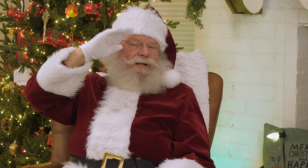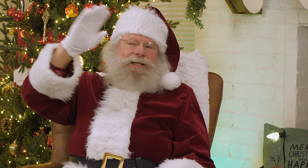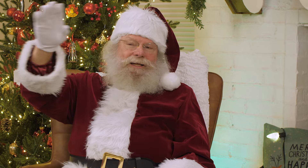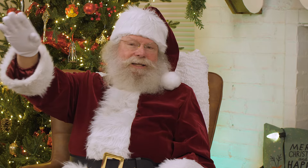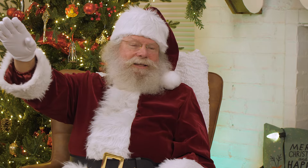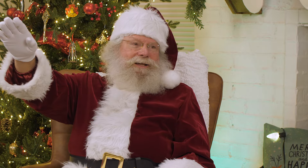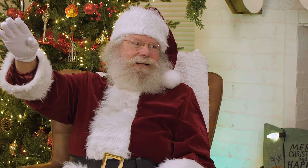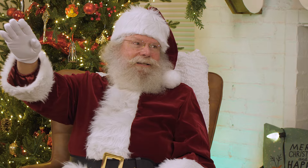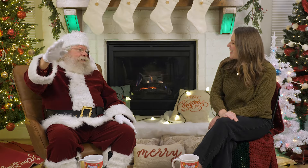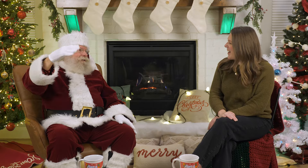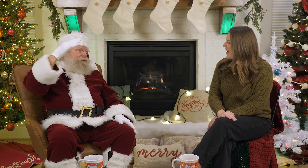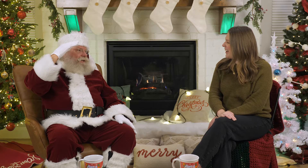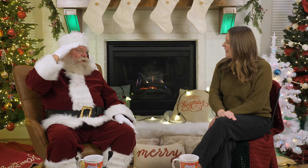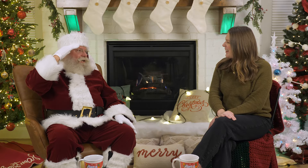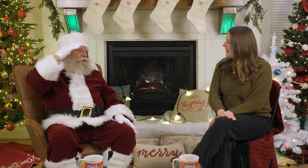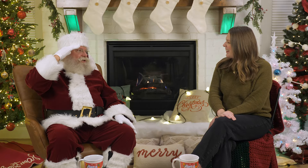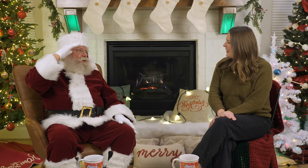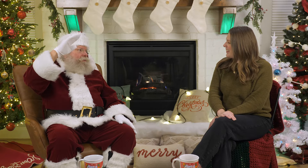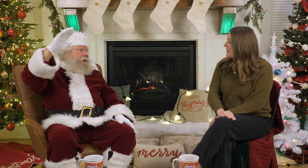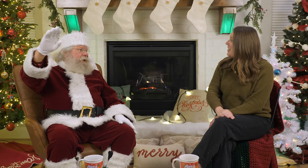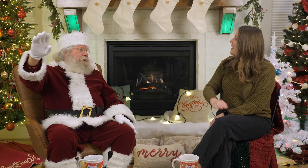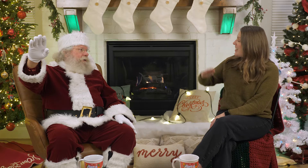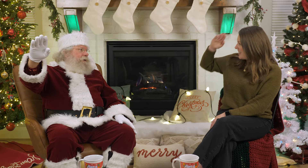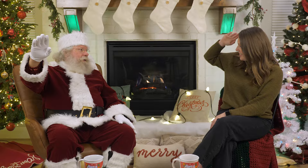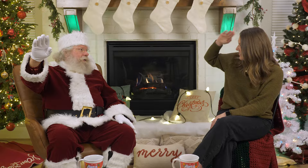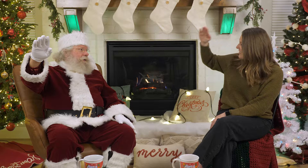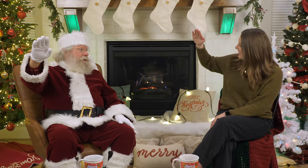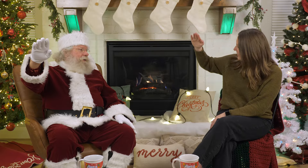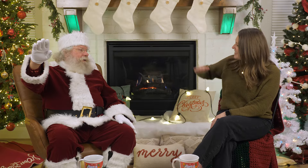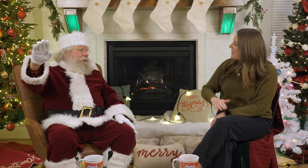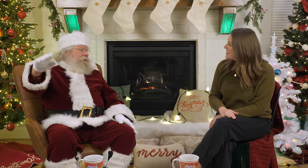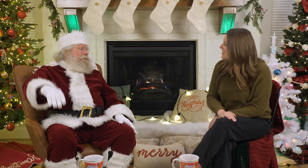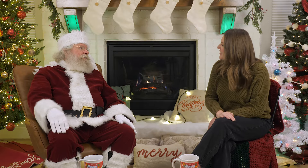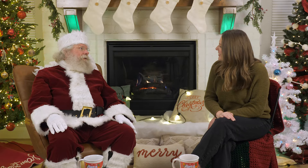I like that you kind of like saluting. It is! It is like saluting.